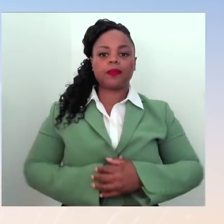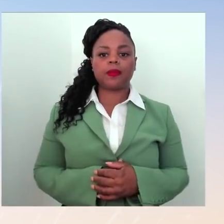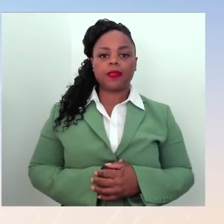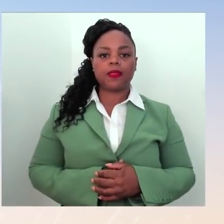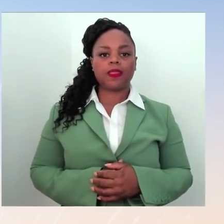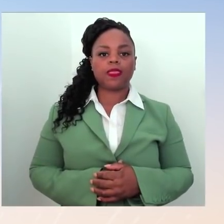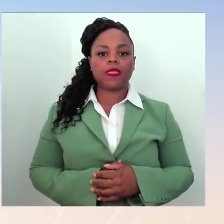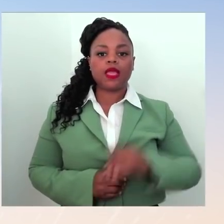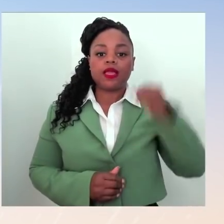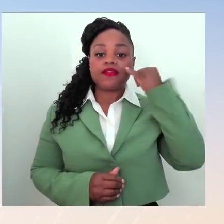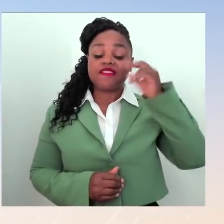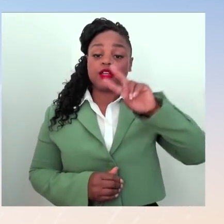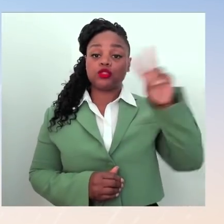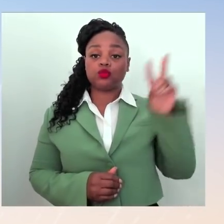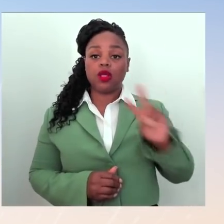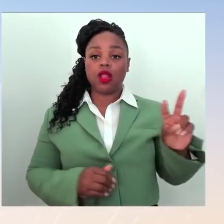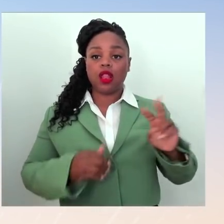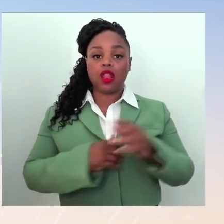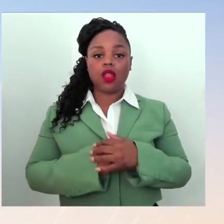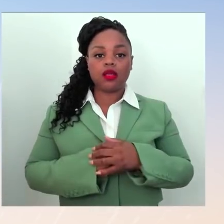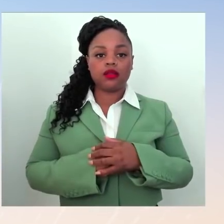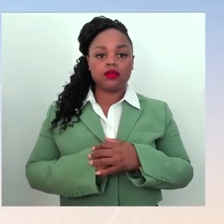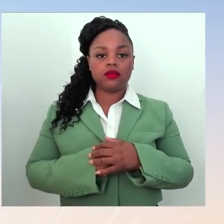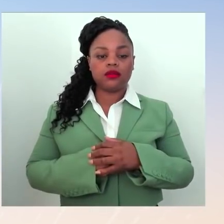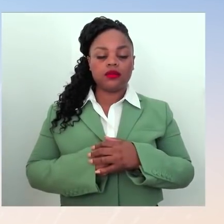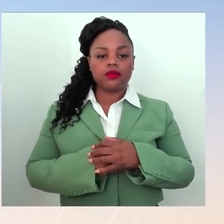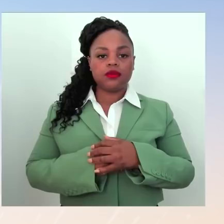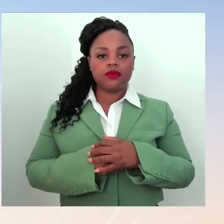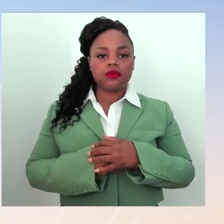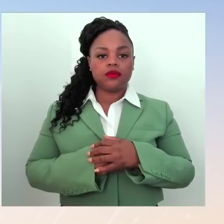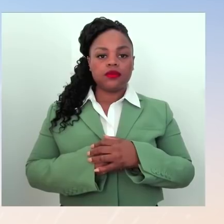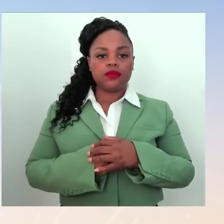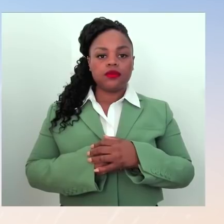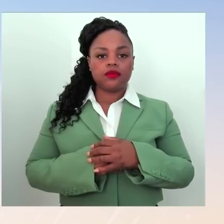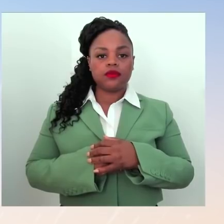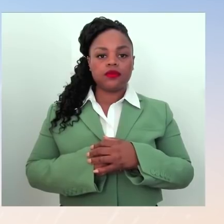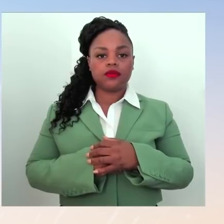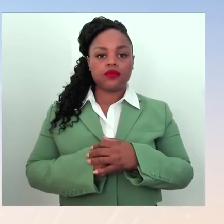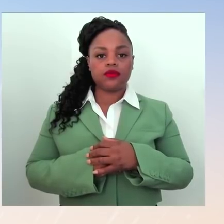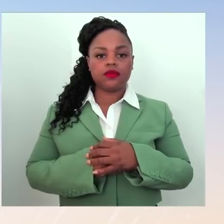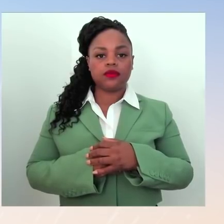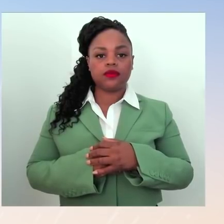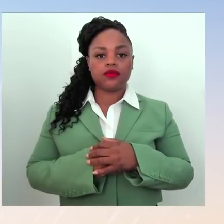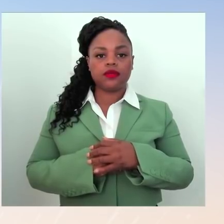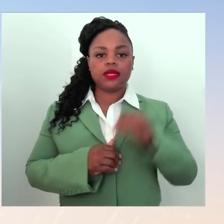were to ease the current sanctions on oil exports? Ms. Psaki: So, it's a really important question. There are different channels.